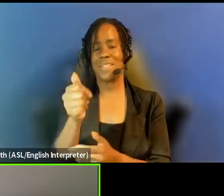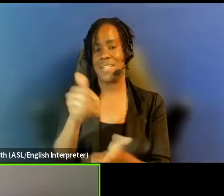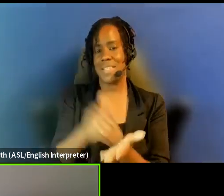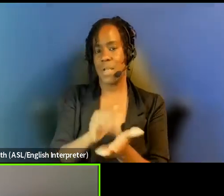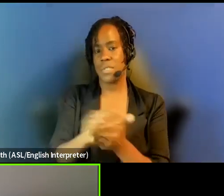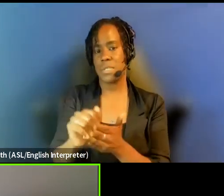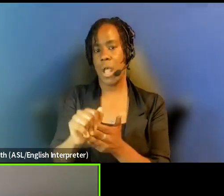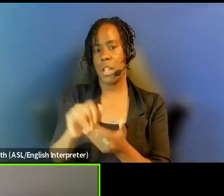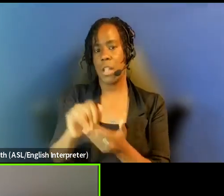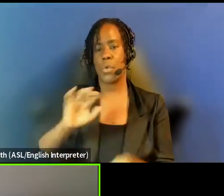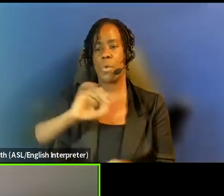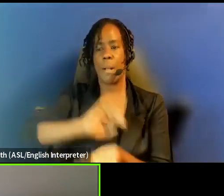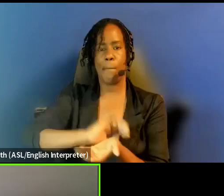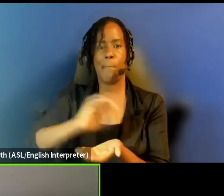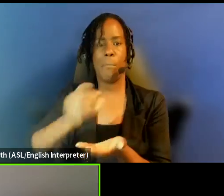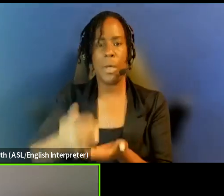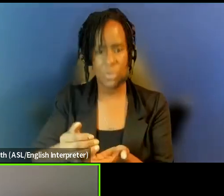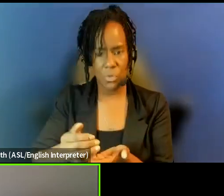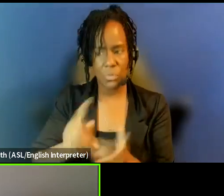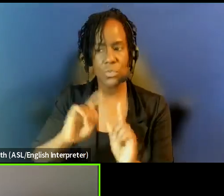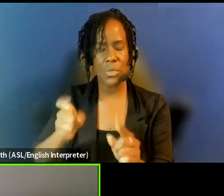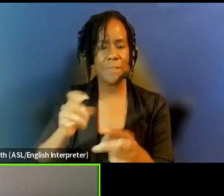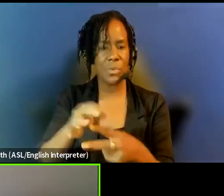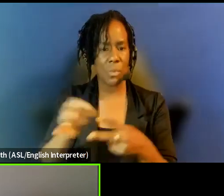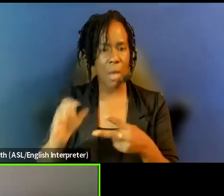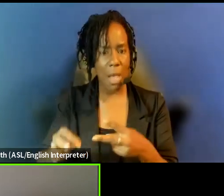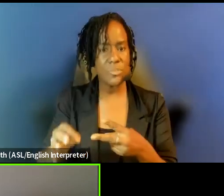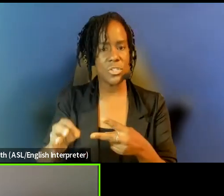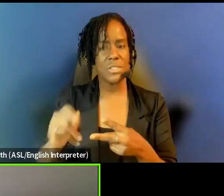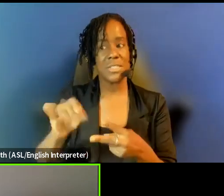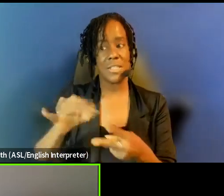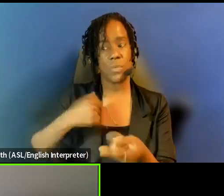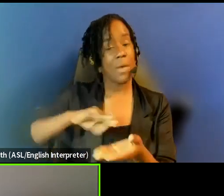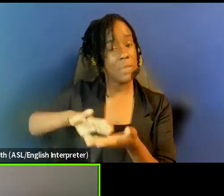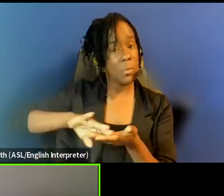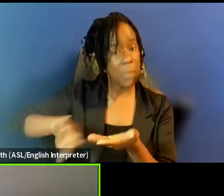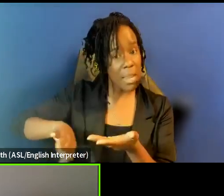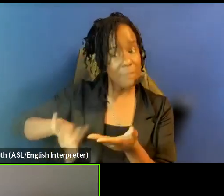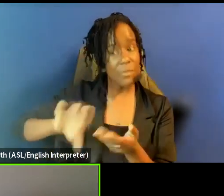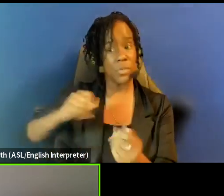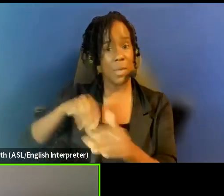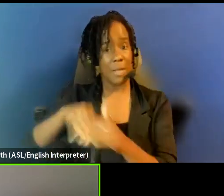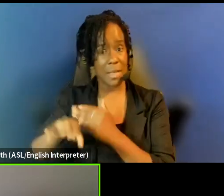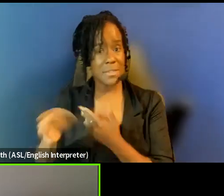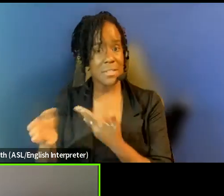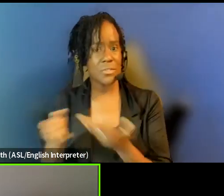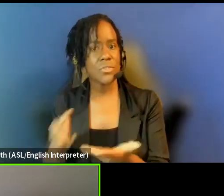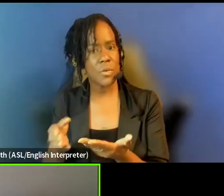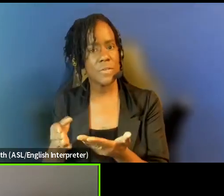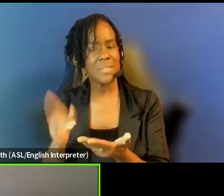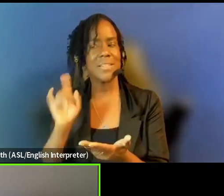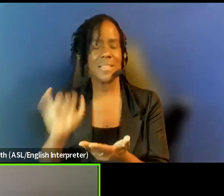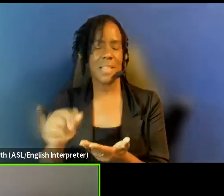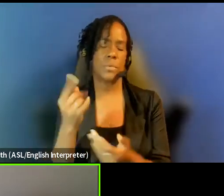services assessment, the bundling of assistive technology and electronic home-based support to make that service